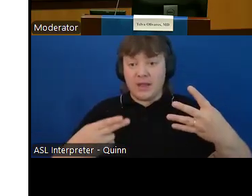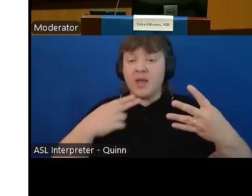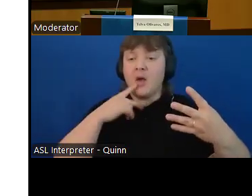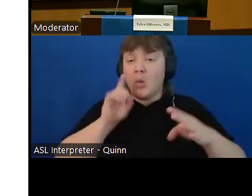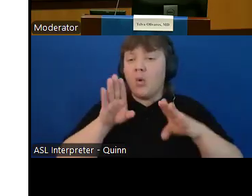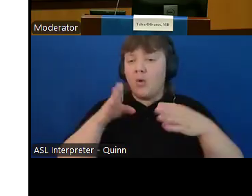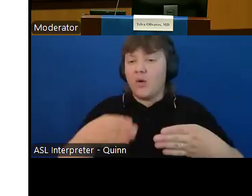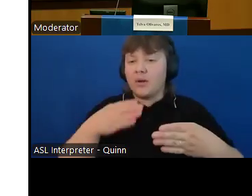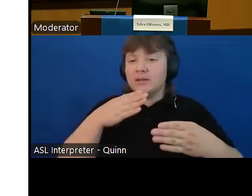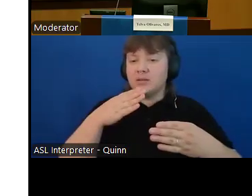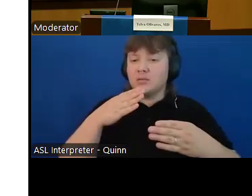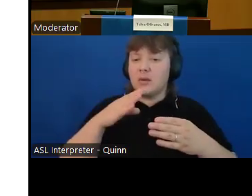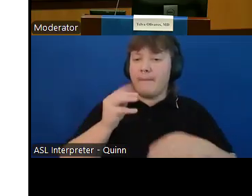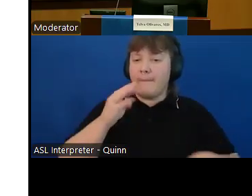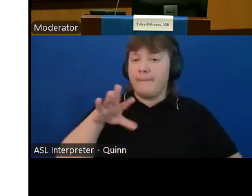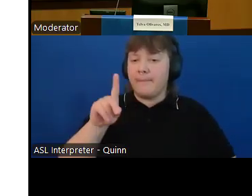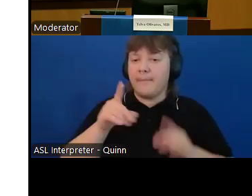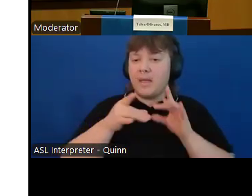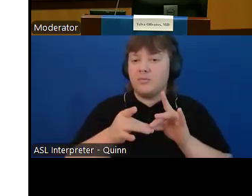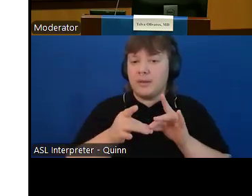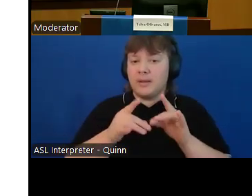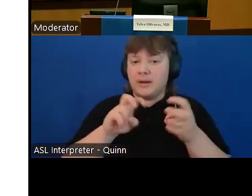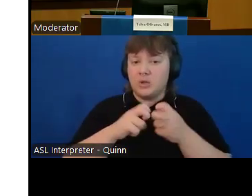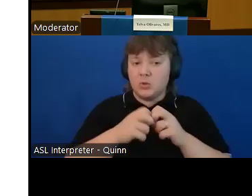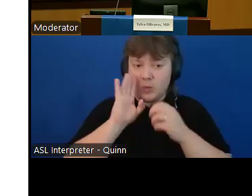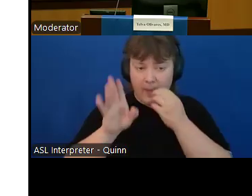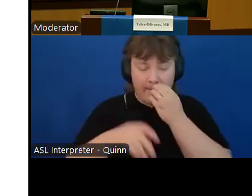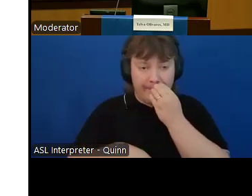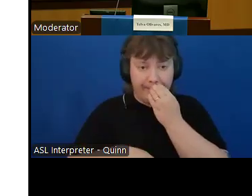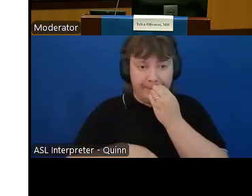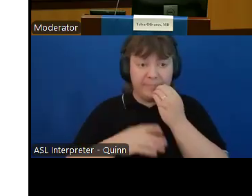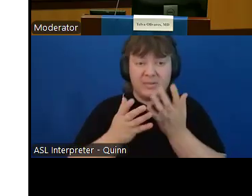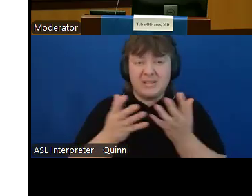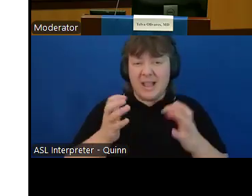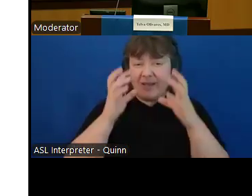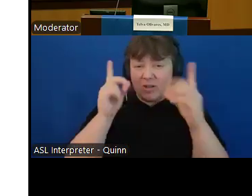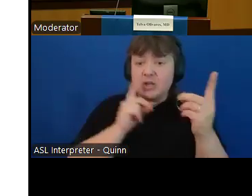There's also a lot of education and support for patients who are interested in learning more and